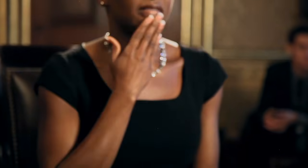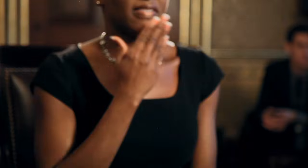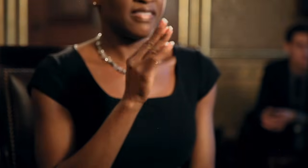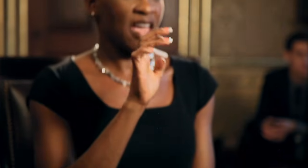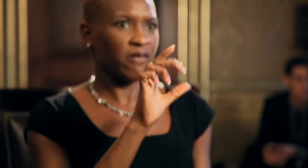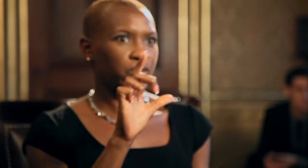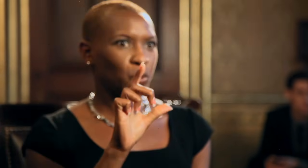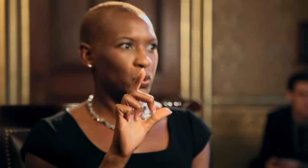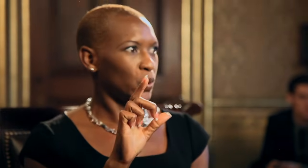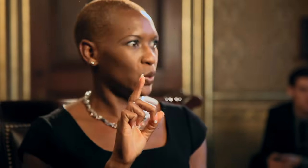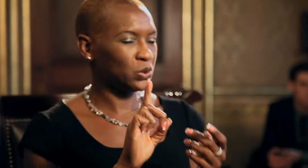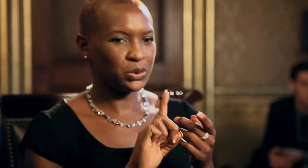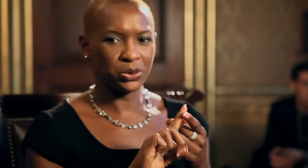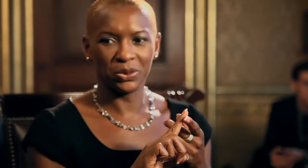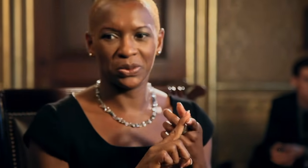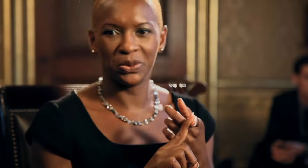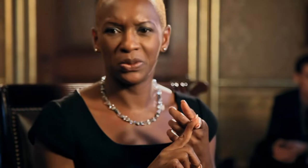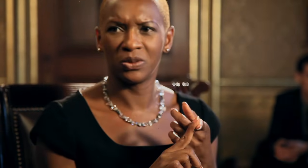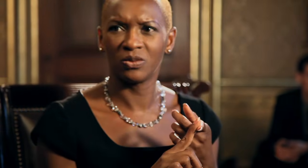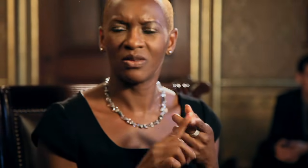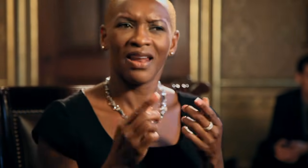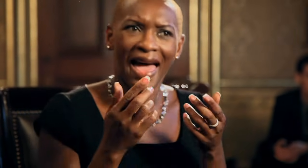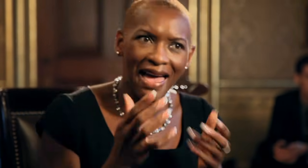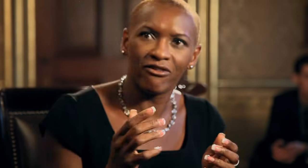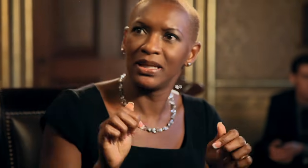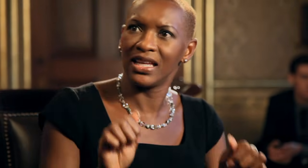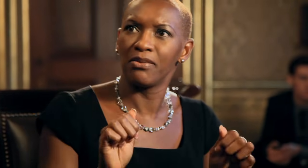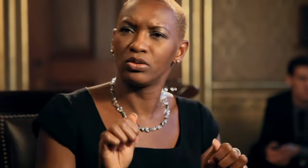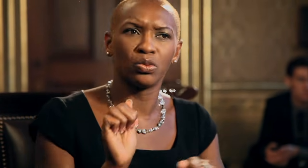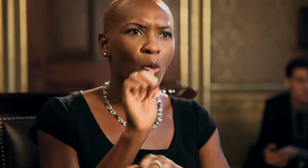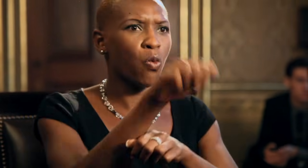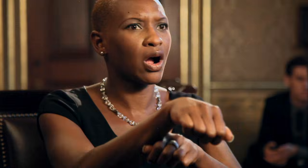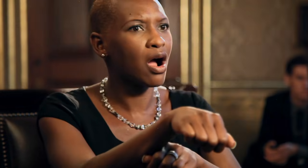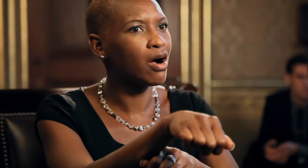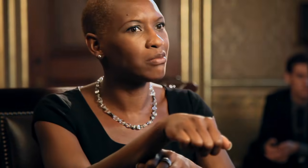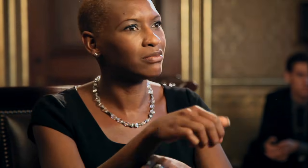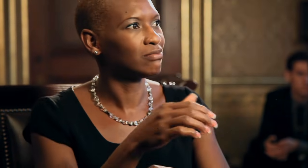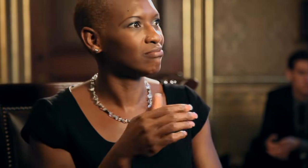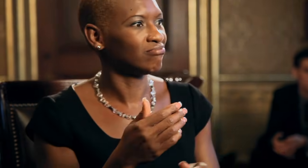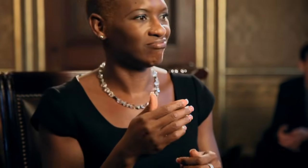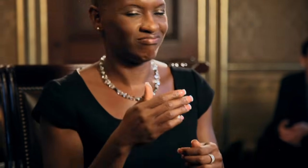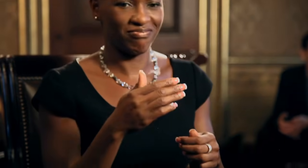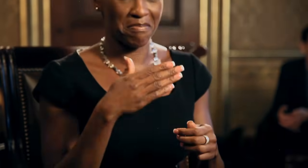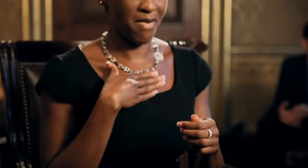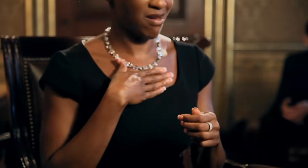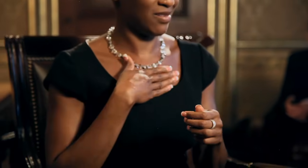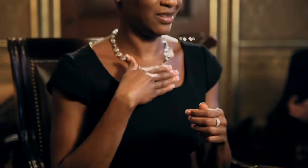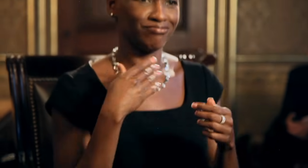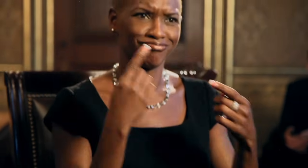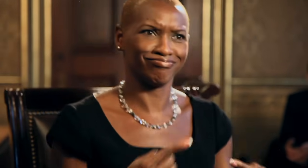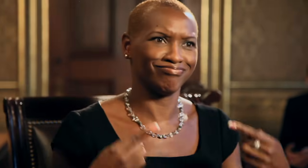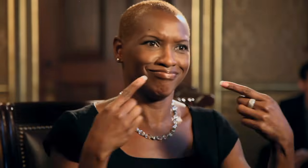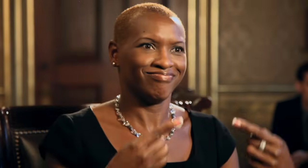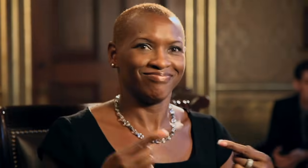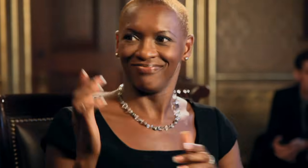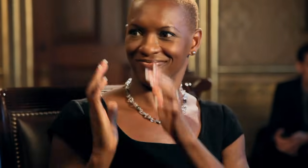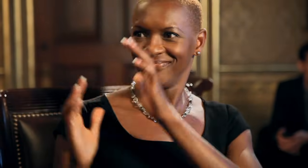Whoa. I'm so thankful to having been able to overcome my struggles.